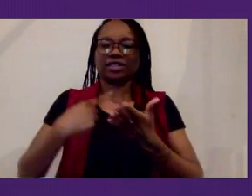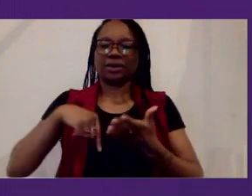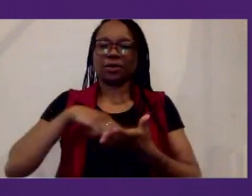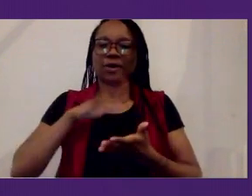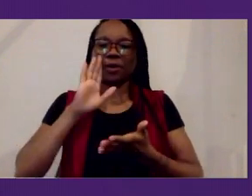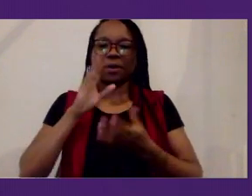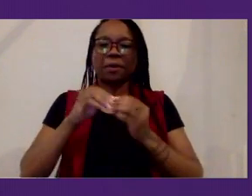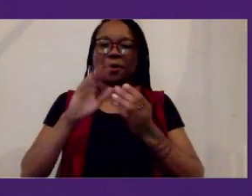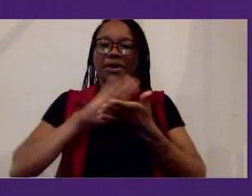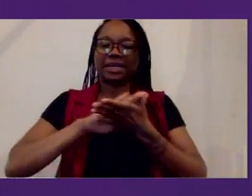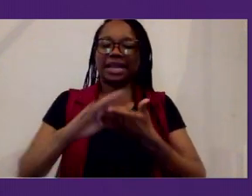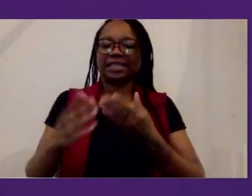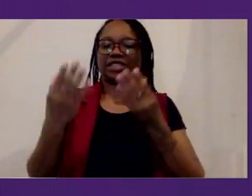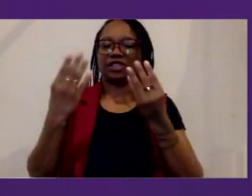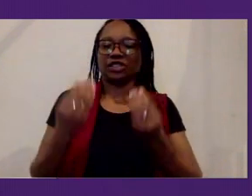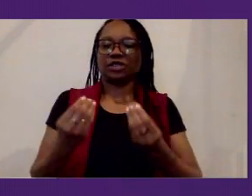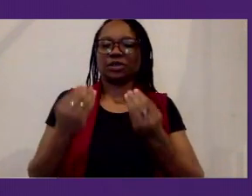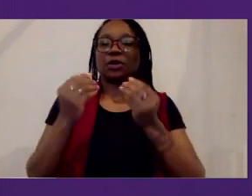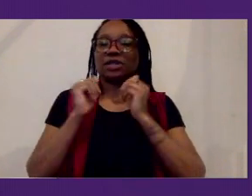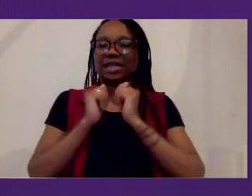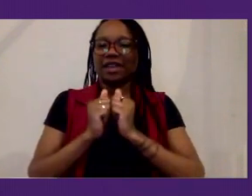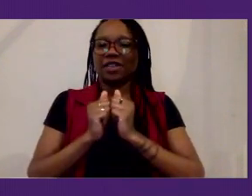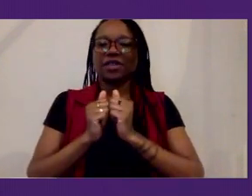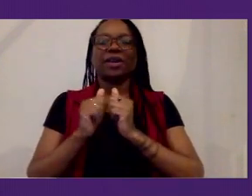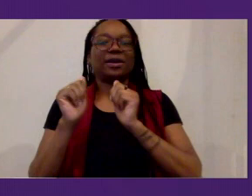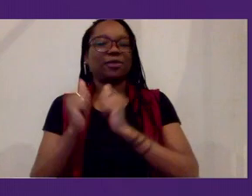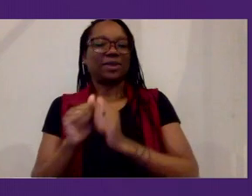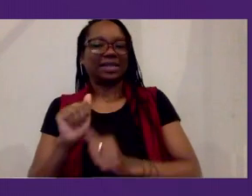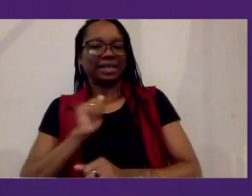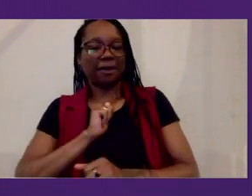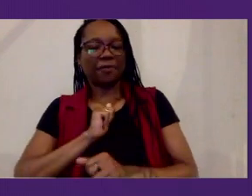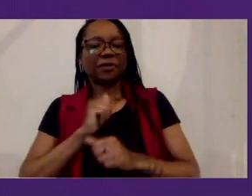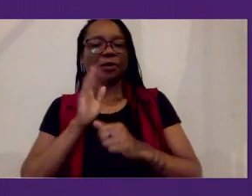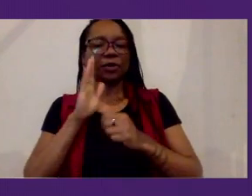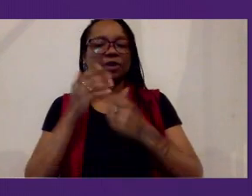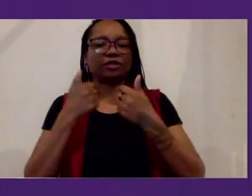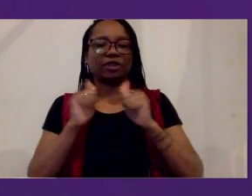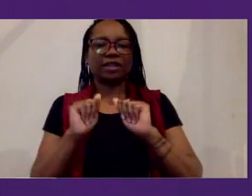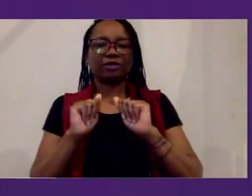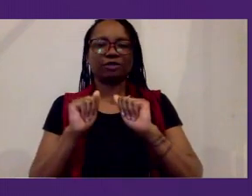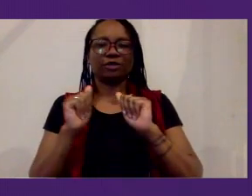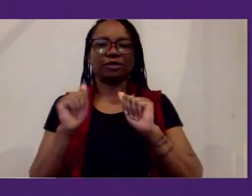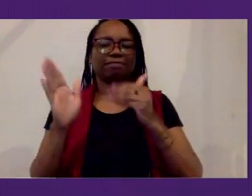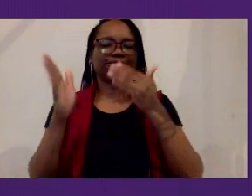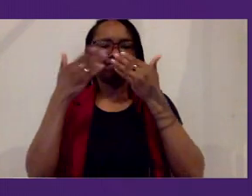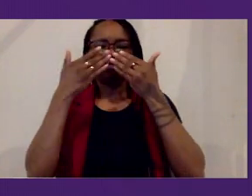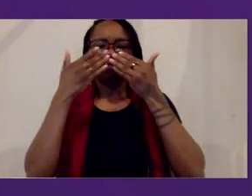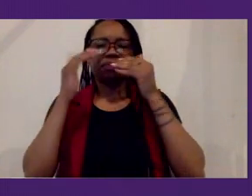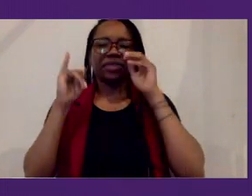with ourselves and sort of block out the noisy shouts about learning loss and get ourselves back